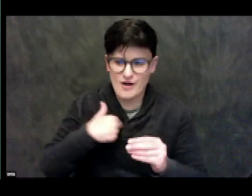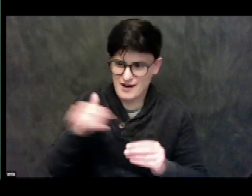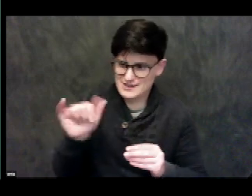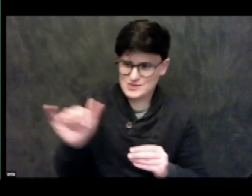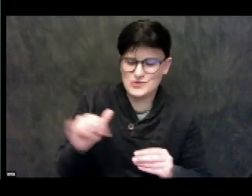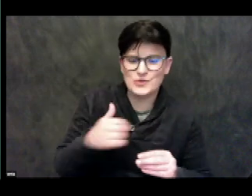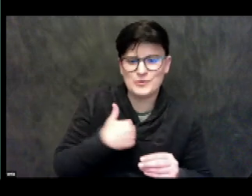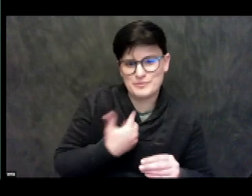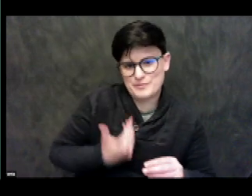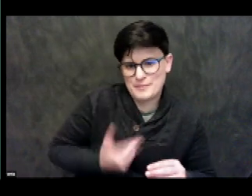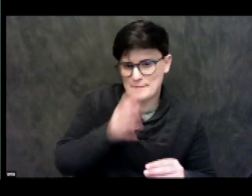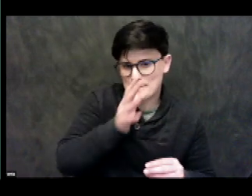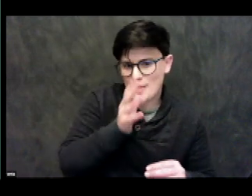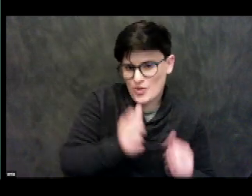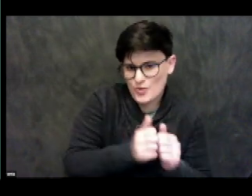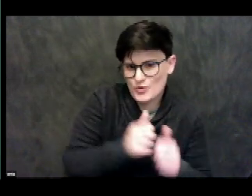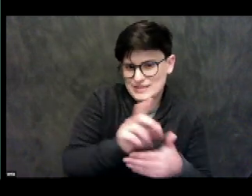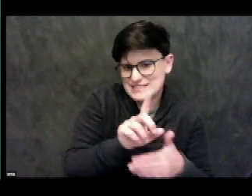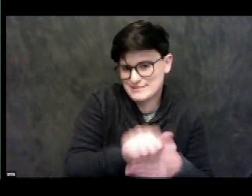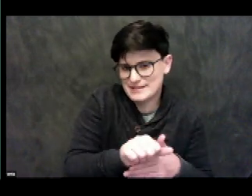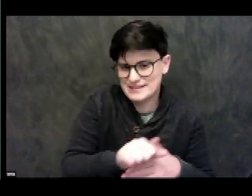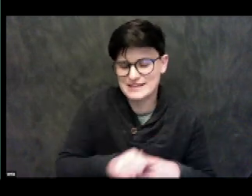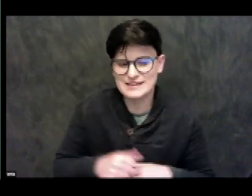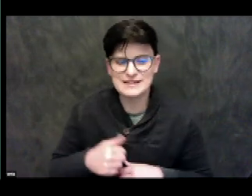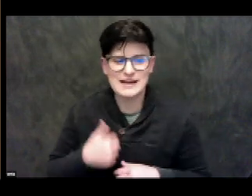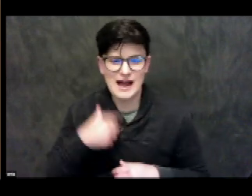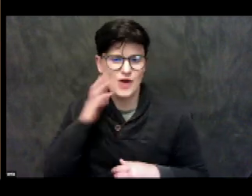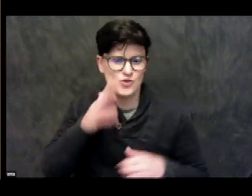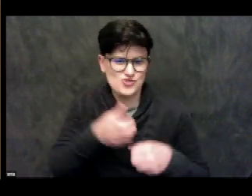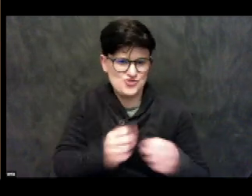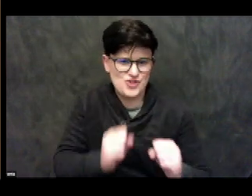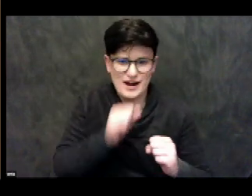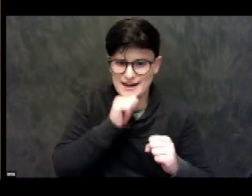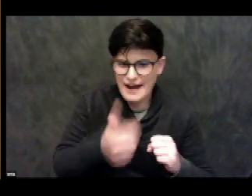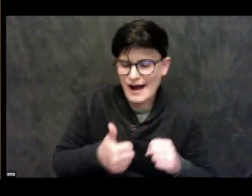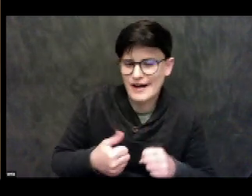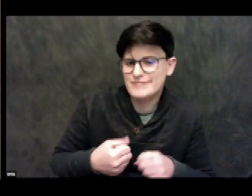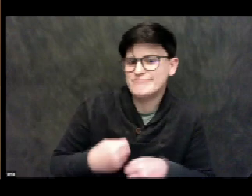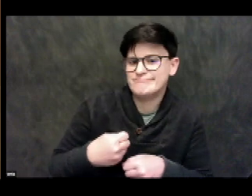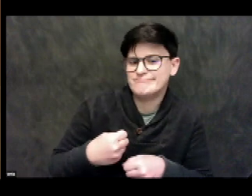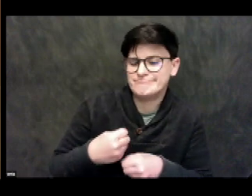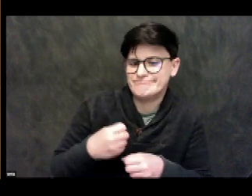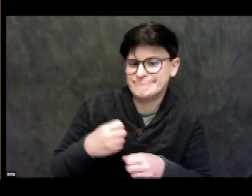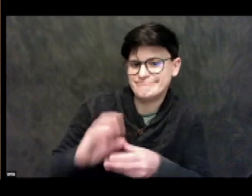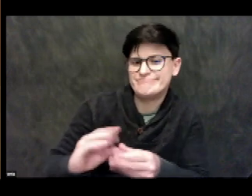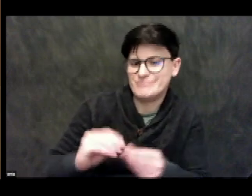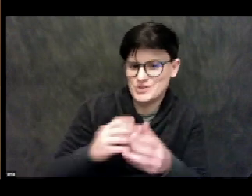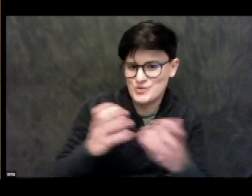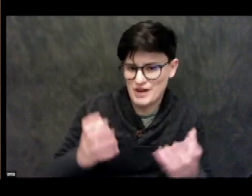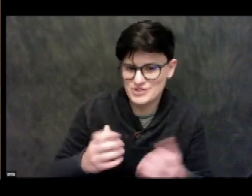but I'm going to have our speakers be the main event.